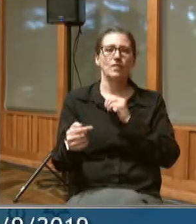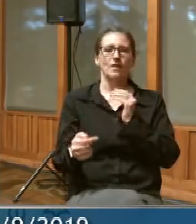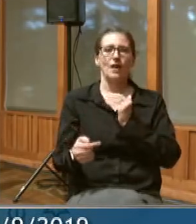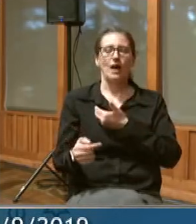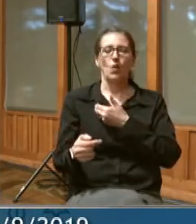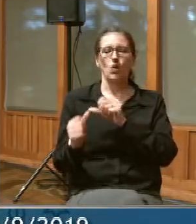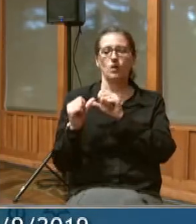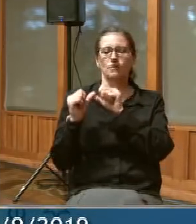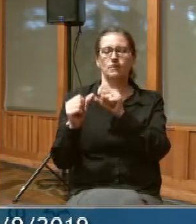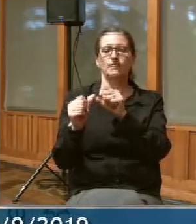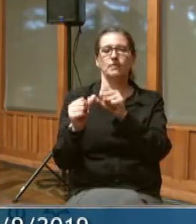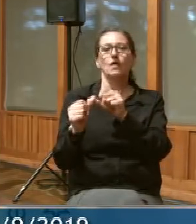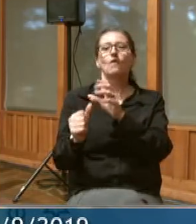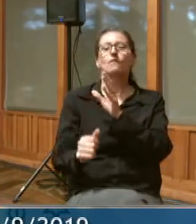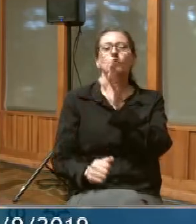PERFORMING ASSETS IN THE FUTURE AND THEY UNDERMINE OUR CLIMATE